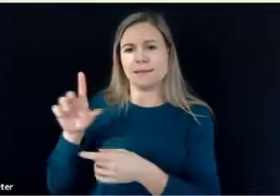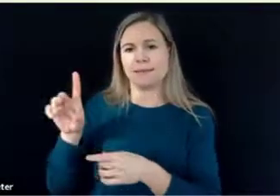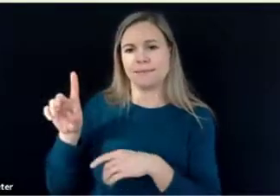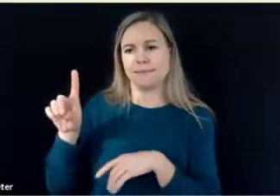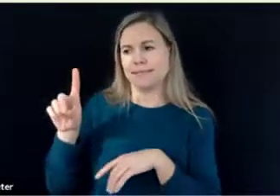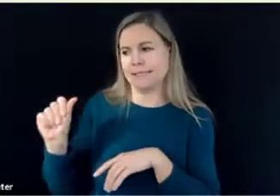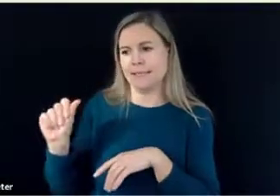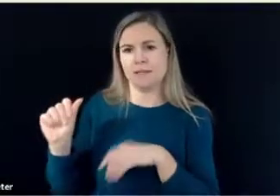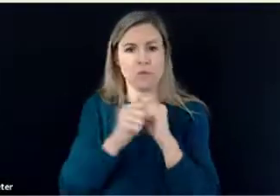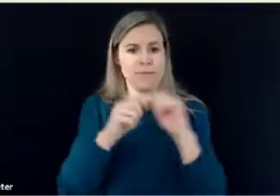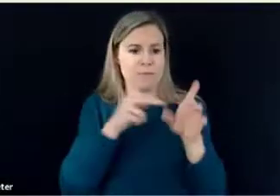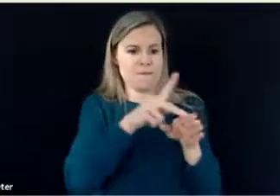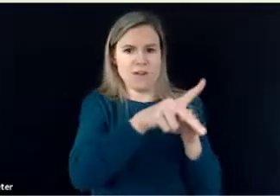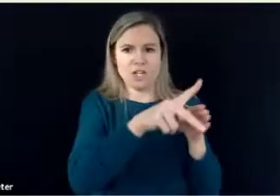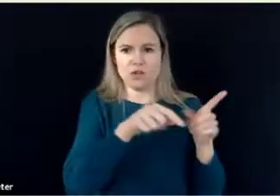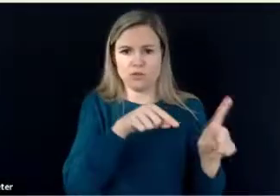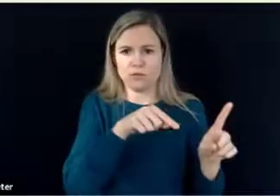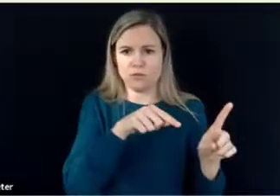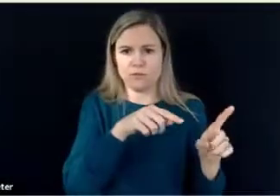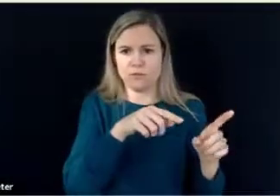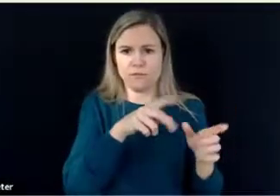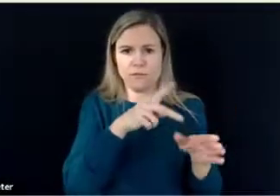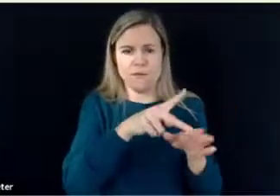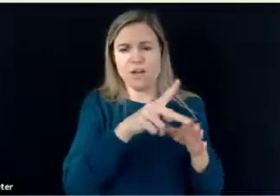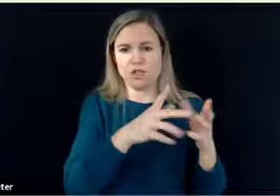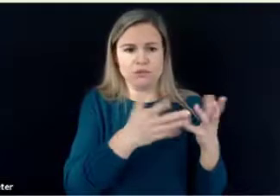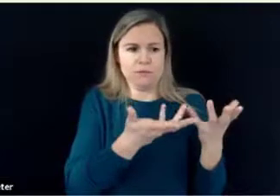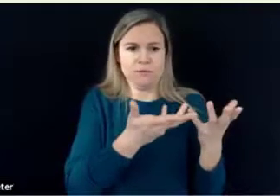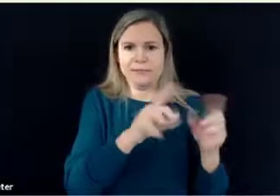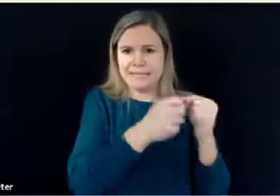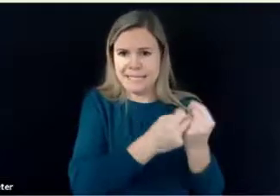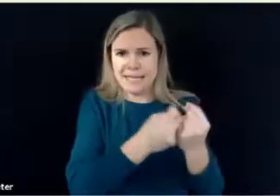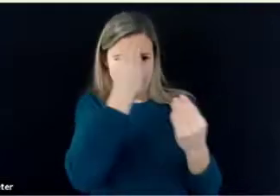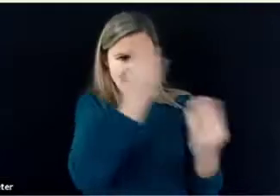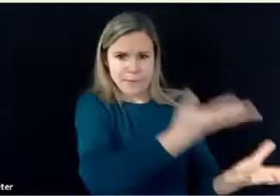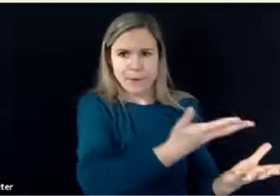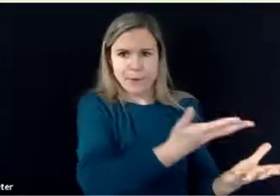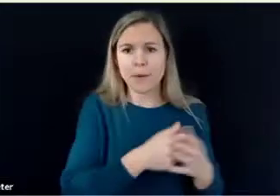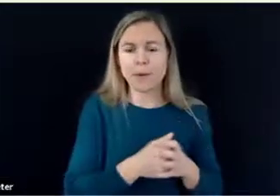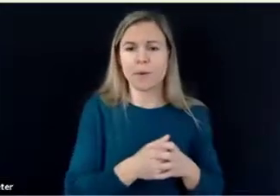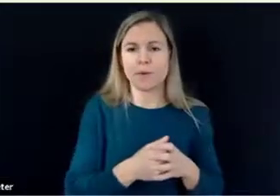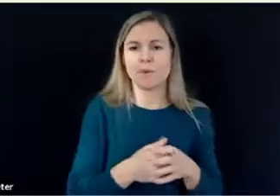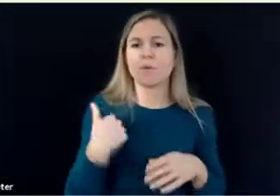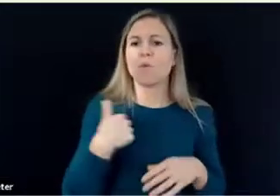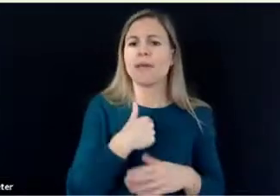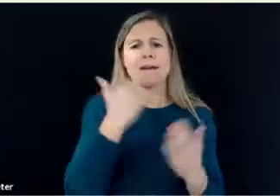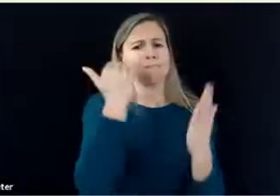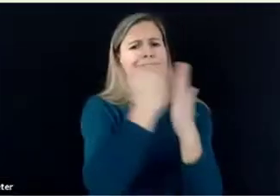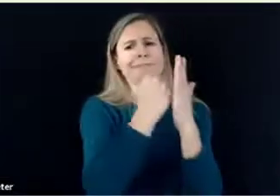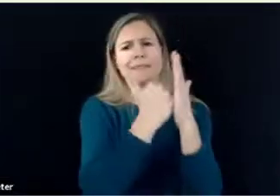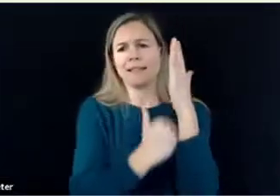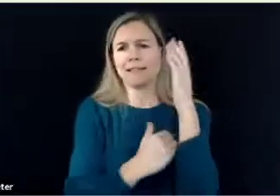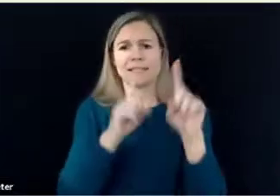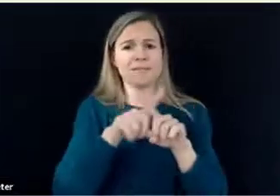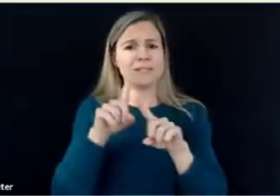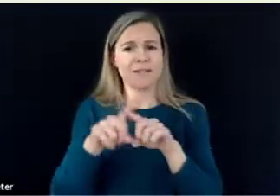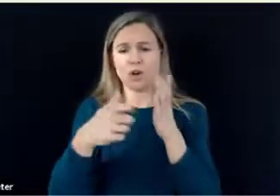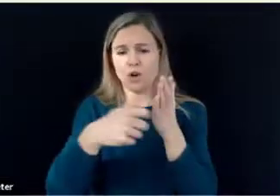On the GFPD website, we have a wide list of scholarly articles that we have gathered